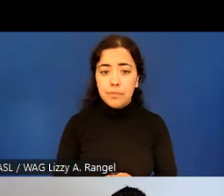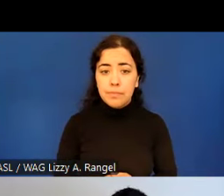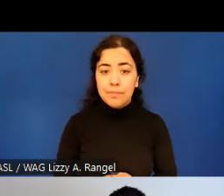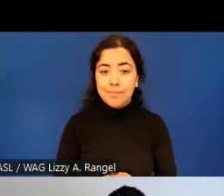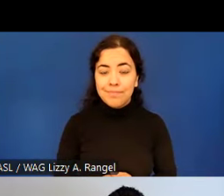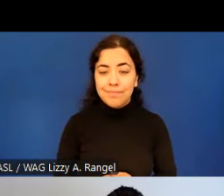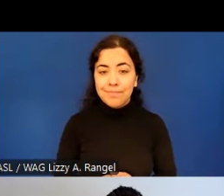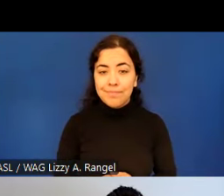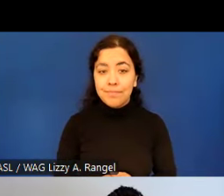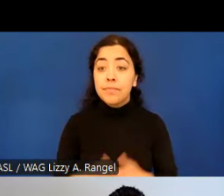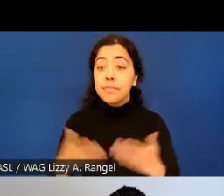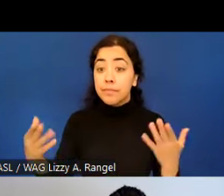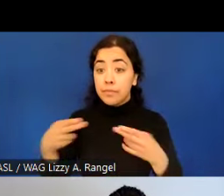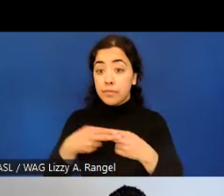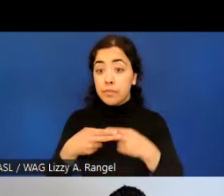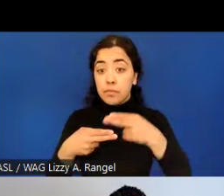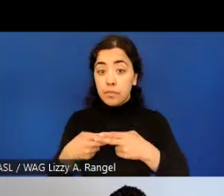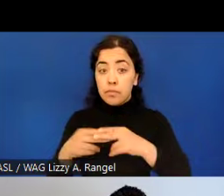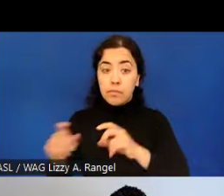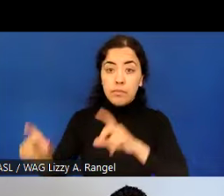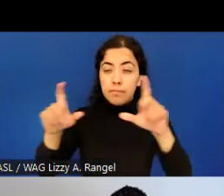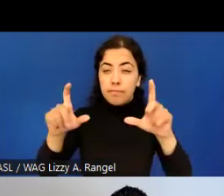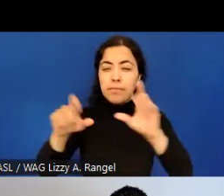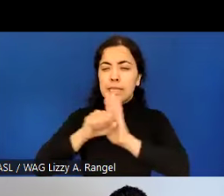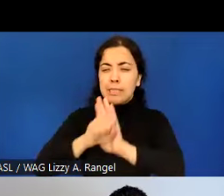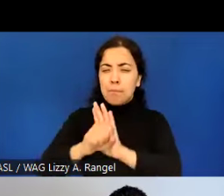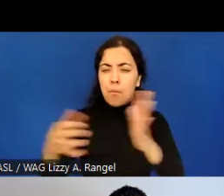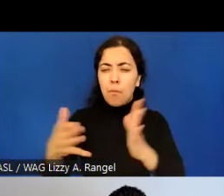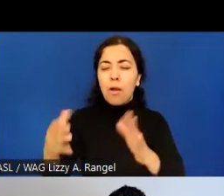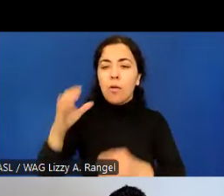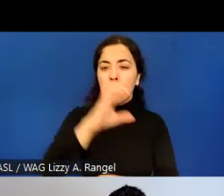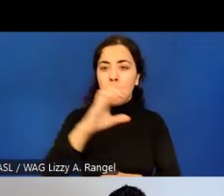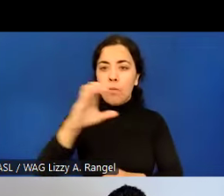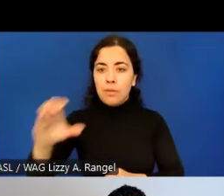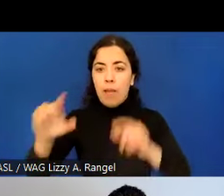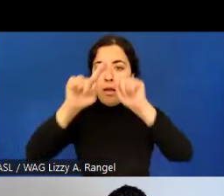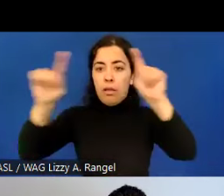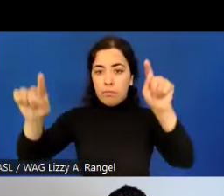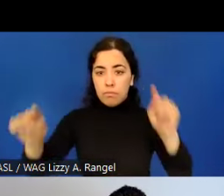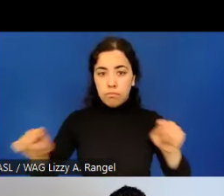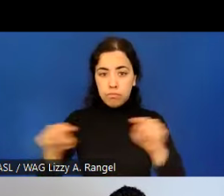On this slide is a closed caption symbol and underneath it it says live captions available.